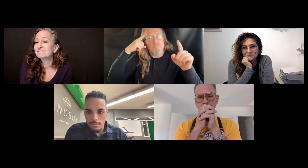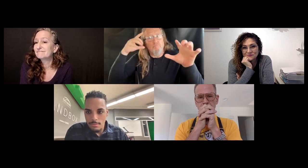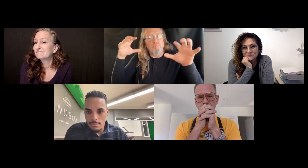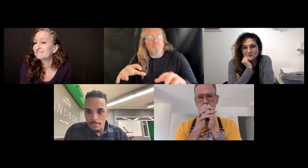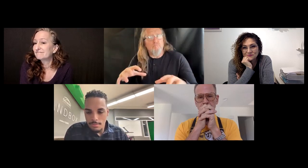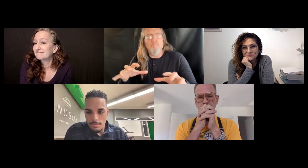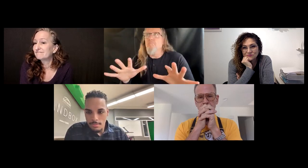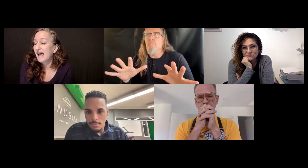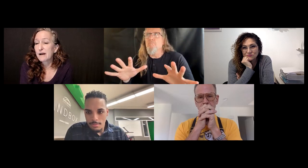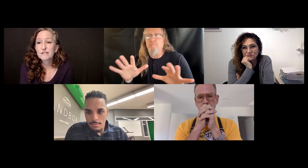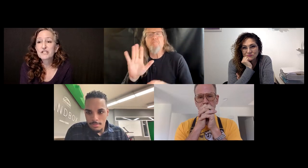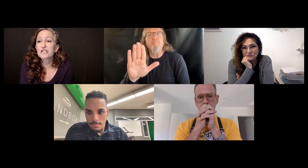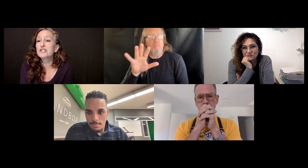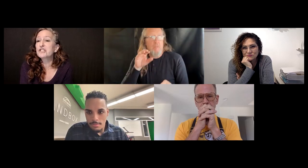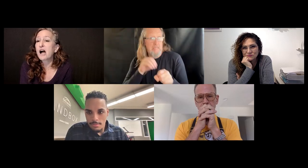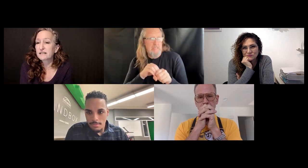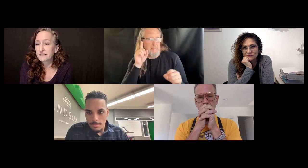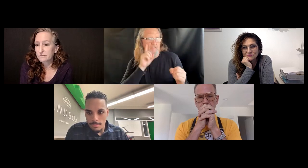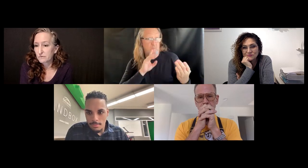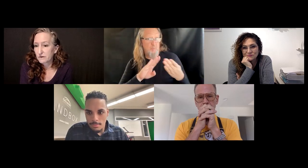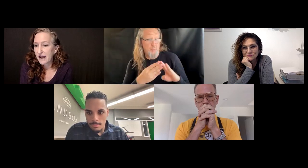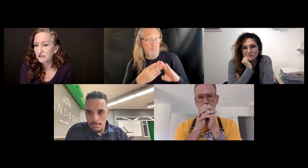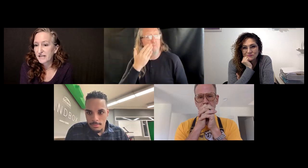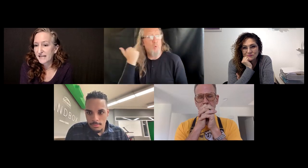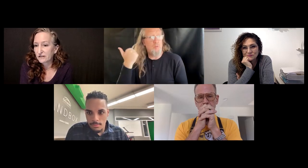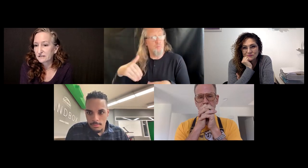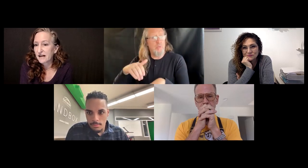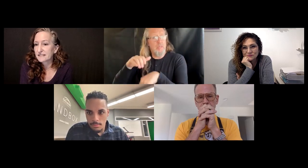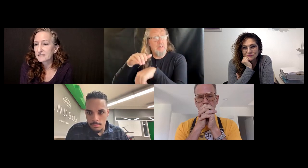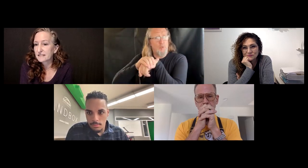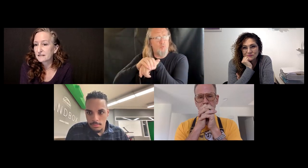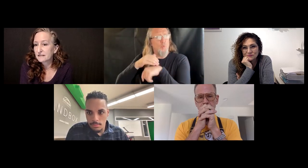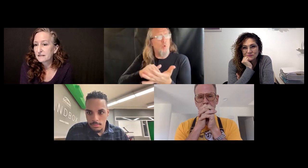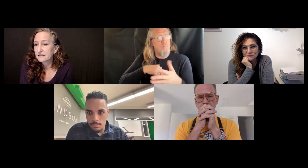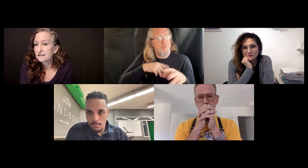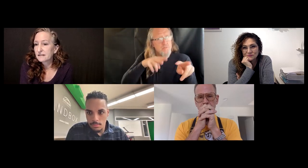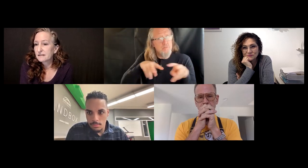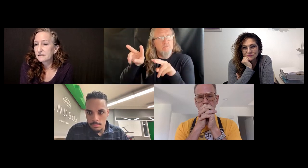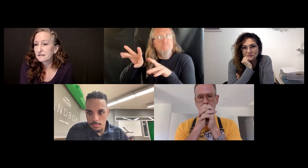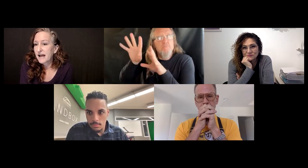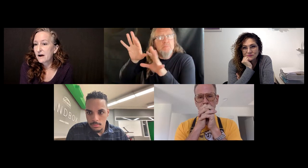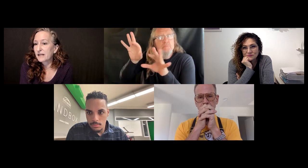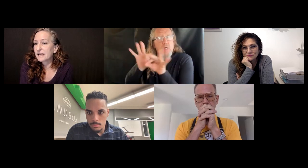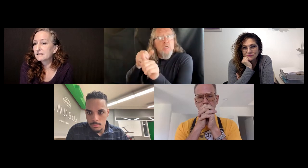I was shocked after taking her class. Now in the deaf community.